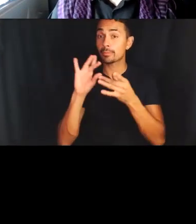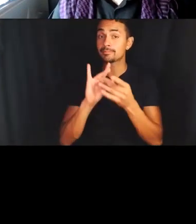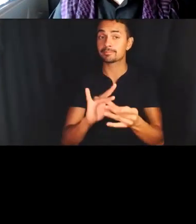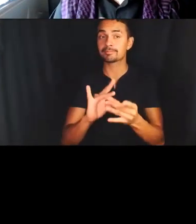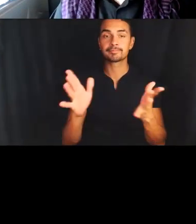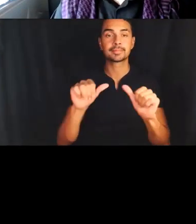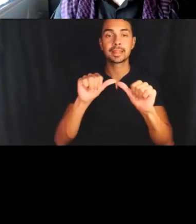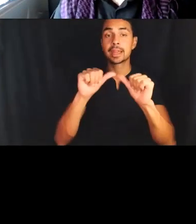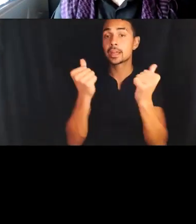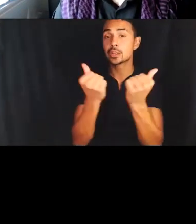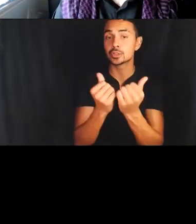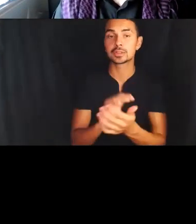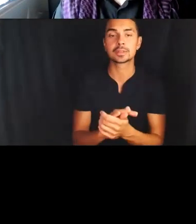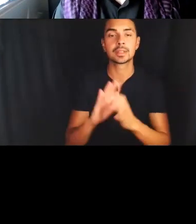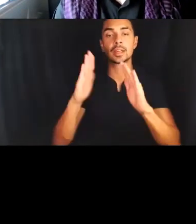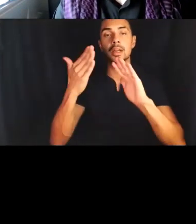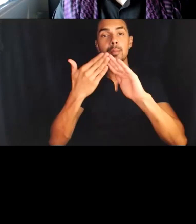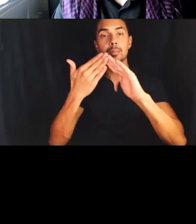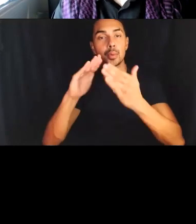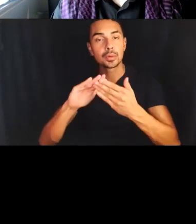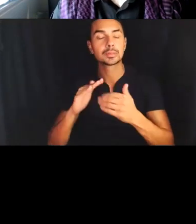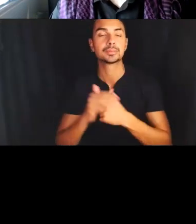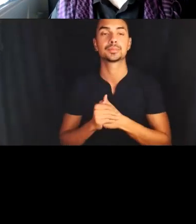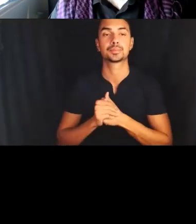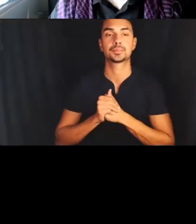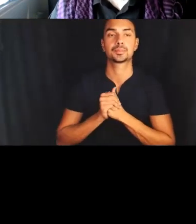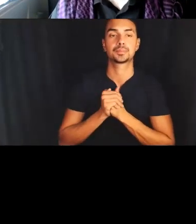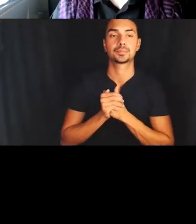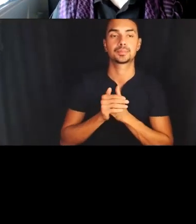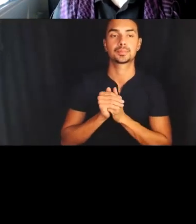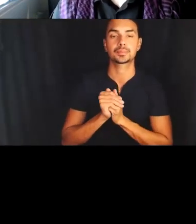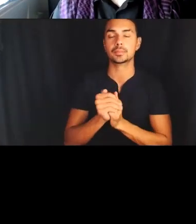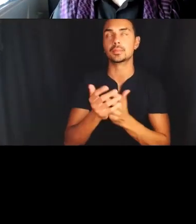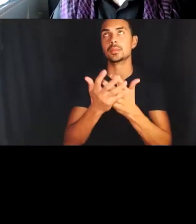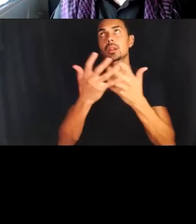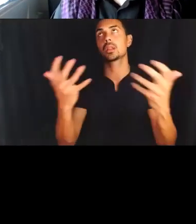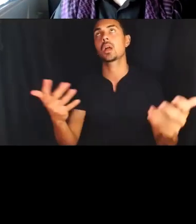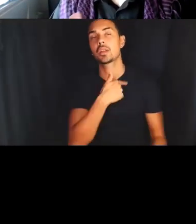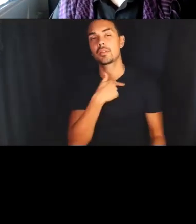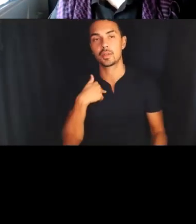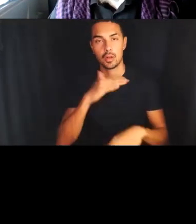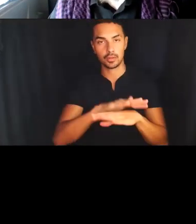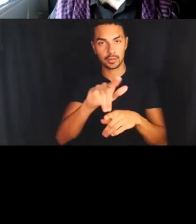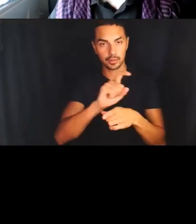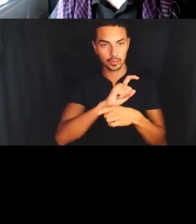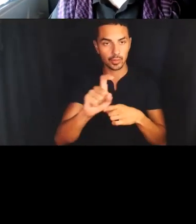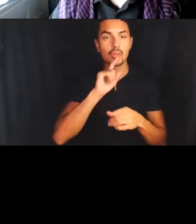the culture of communities. And you know, a lot of us on this call are in the know already.